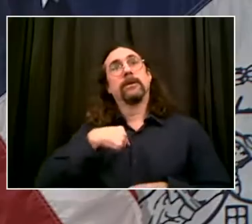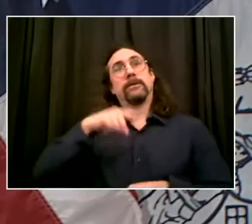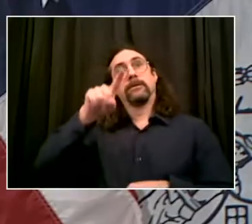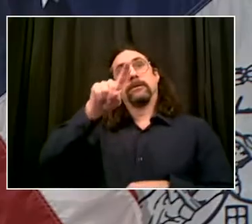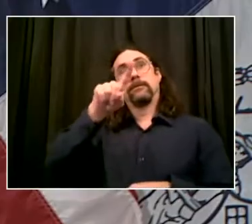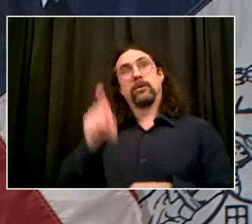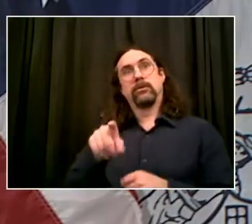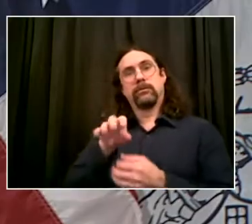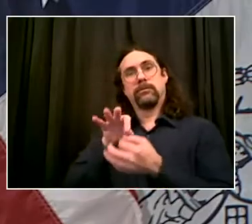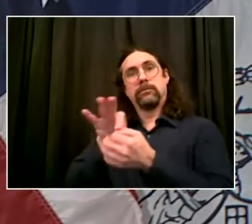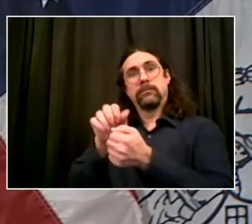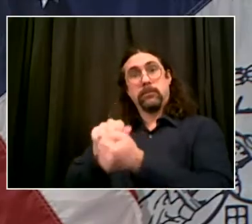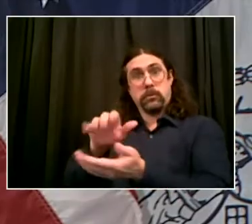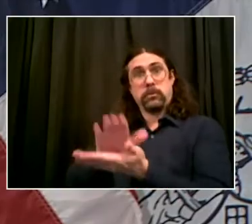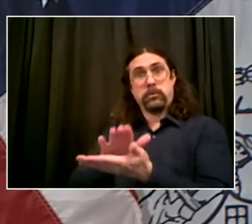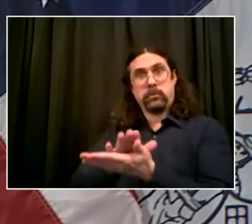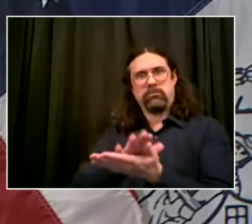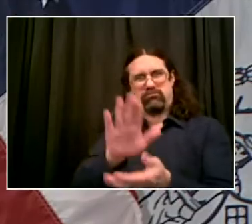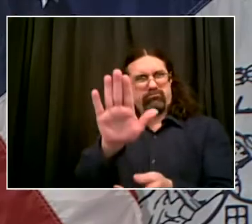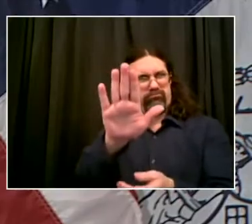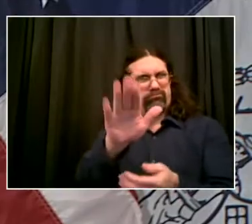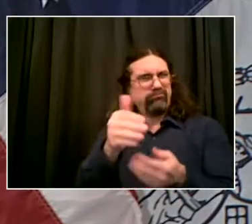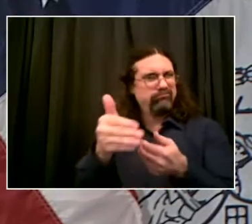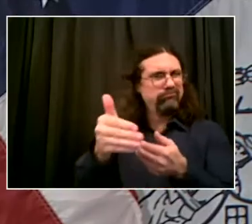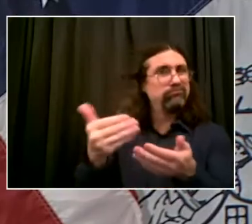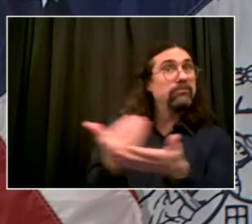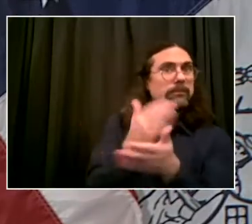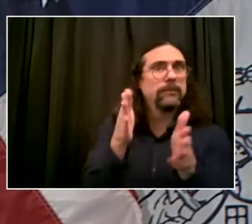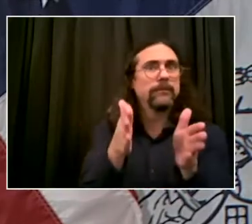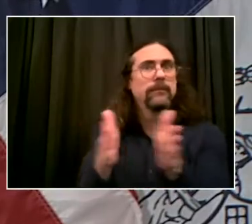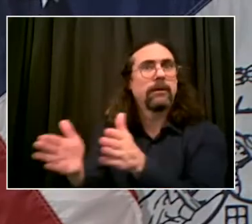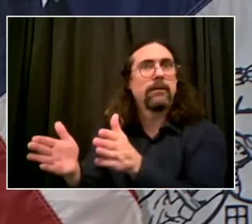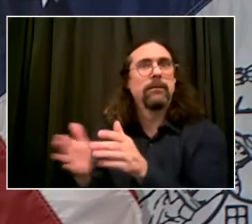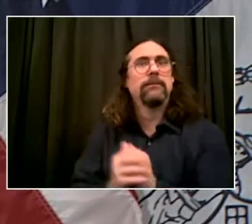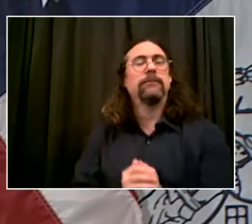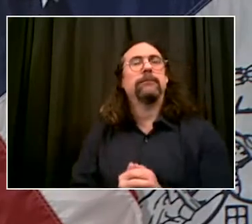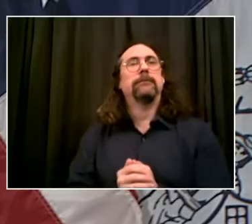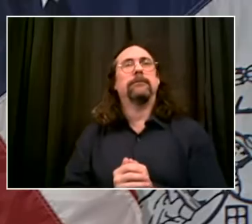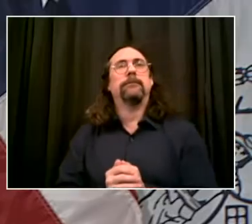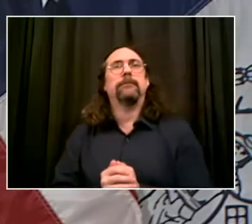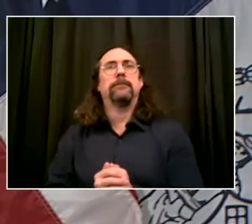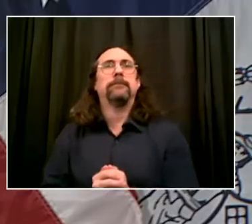IN REGARDS TO THE SCHOOL AND THIS NEW PLAN